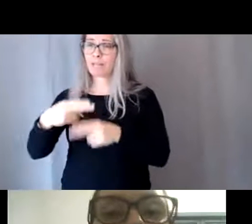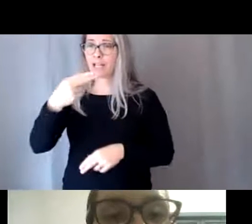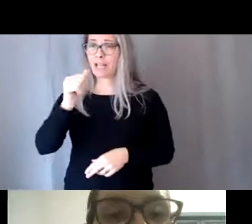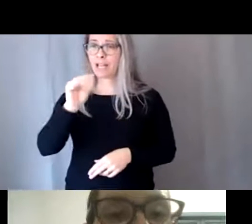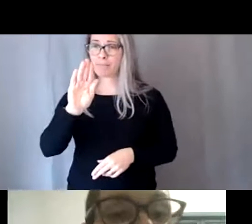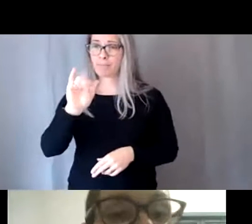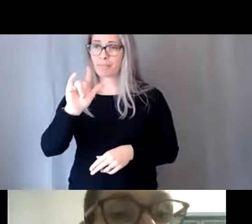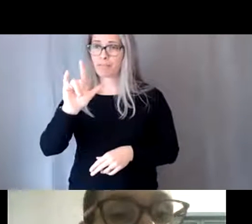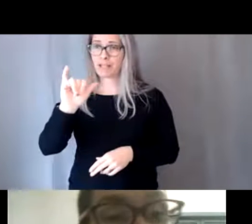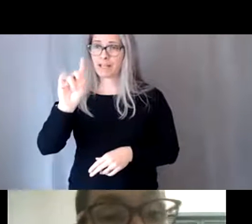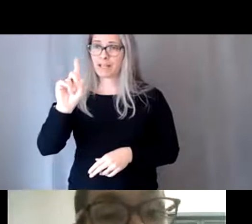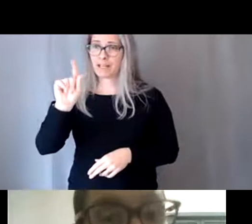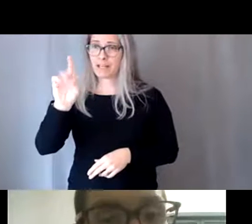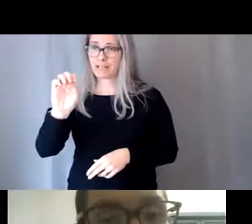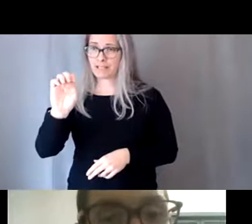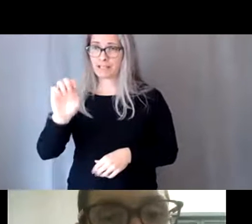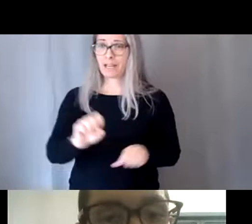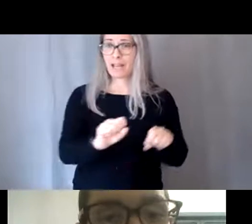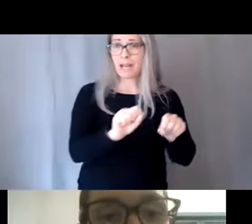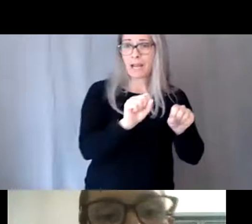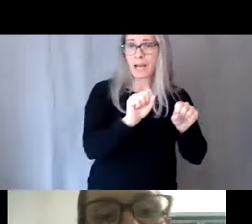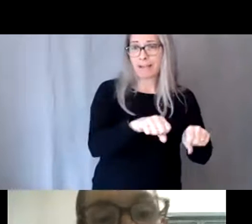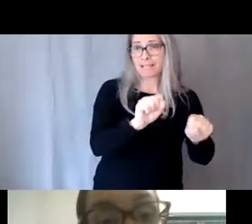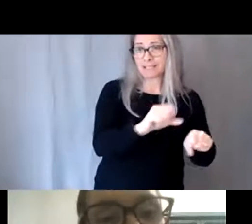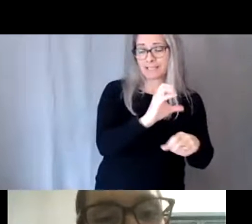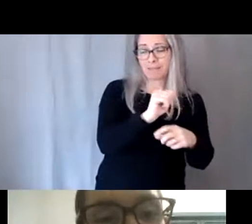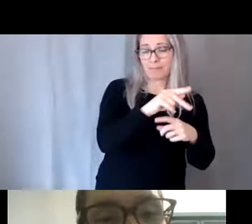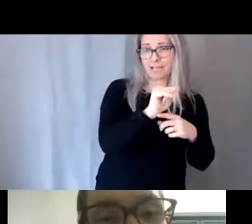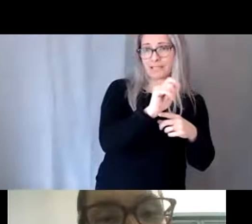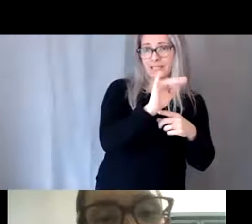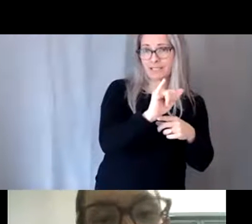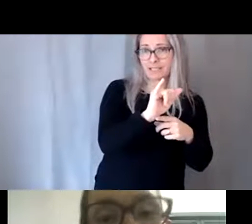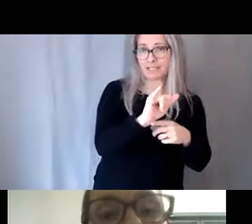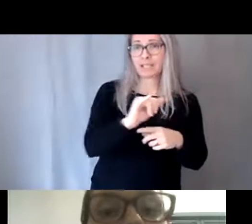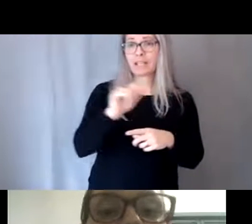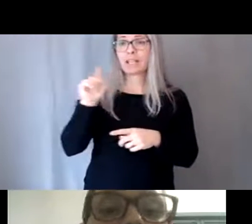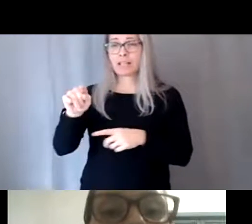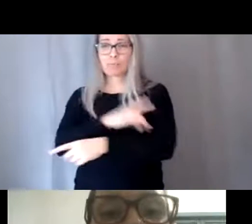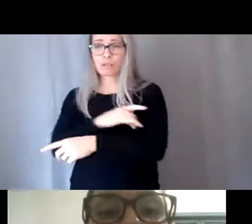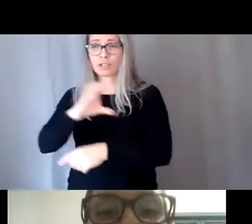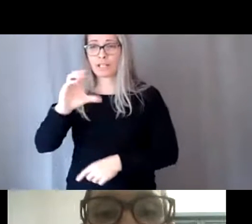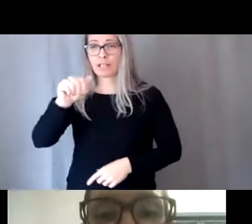capacity as capacidade however in the healthy area that is